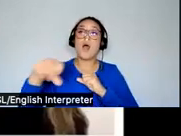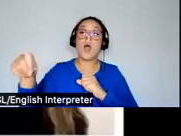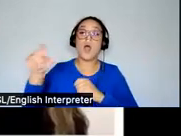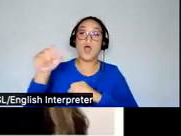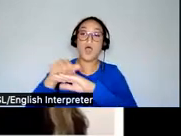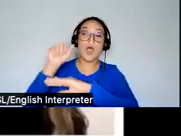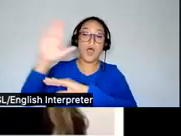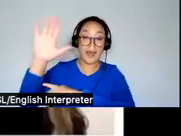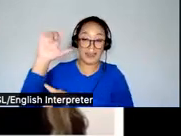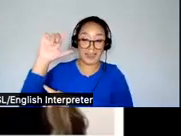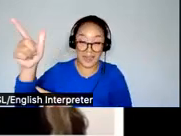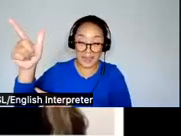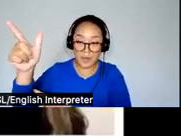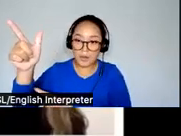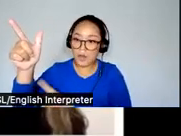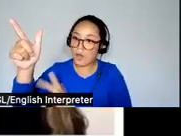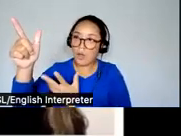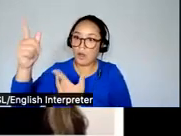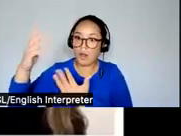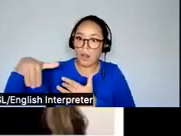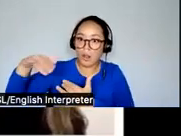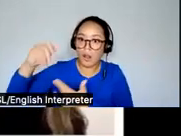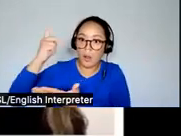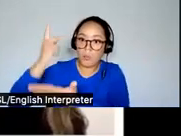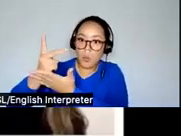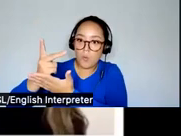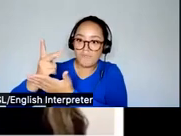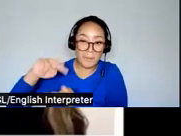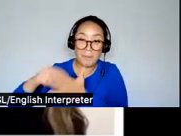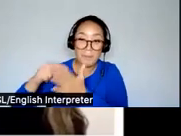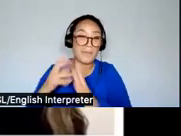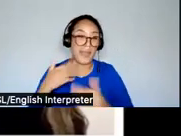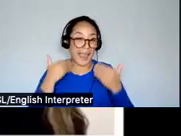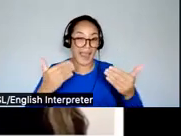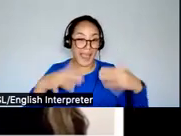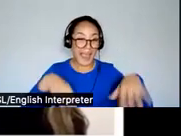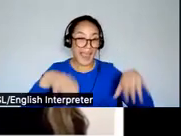And this lists all the items that may be listed on your letter and including the information